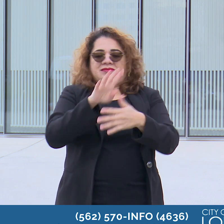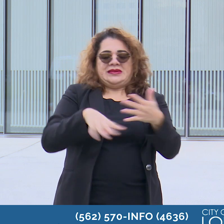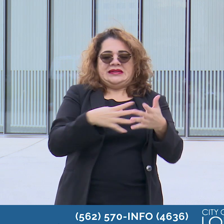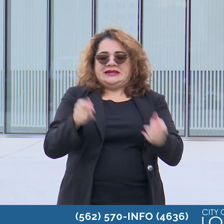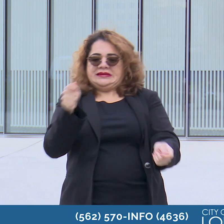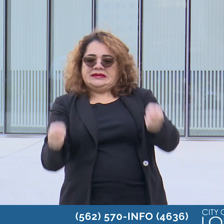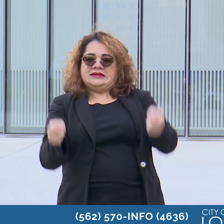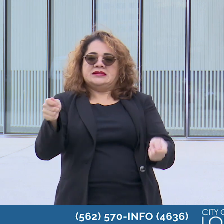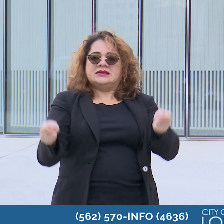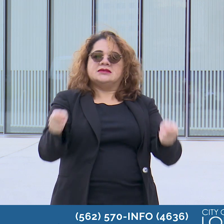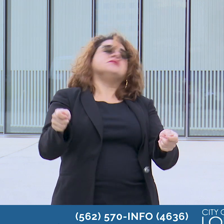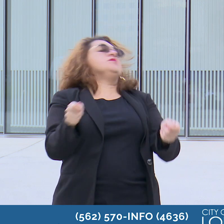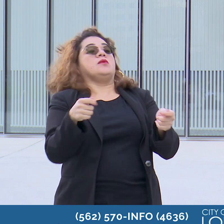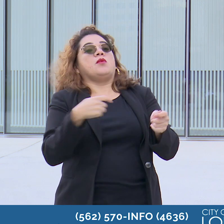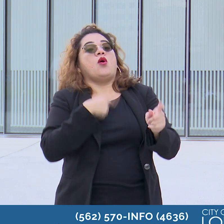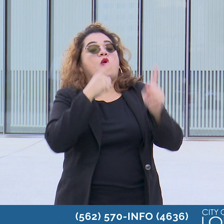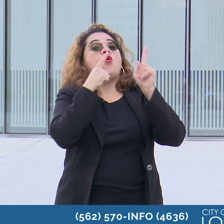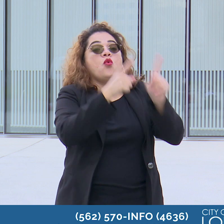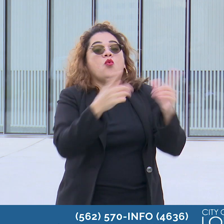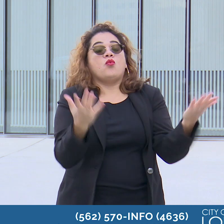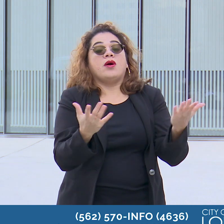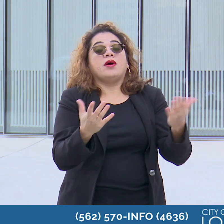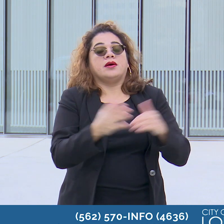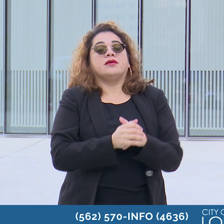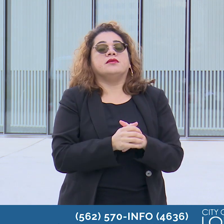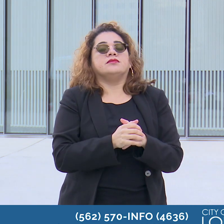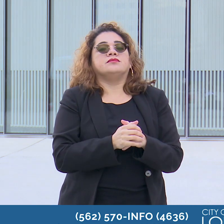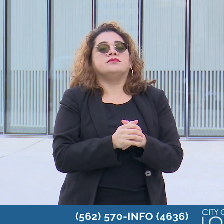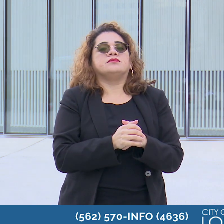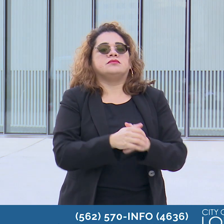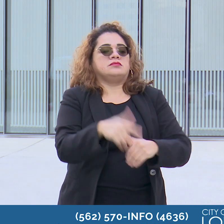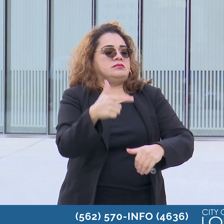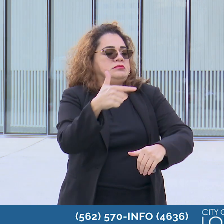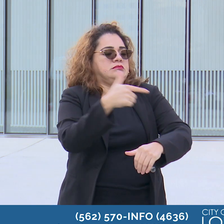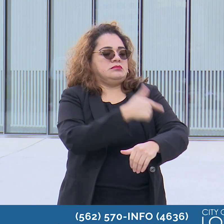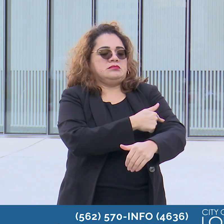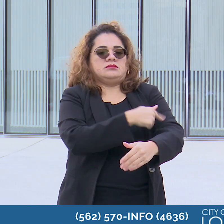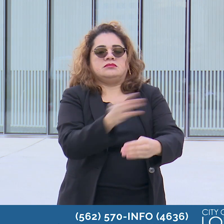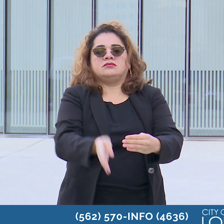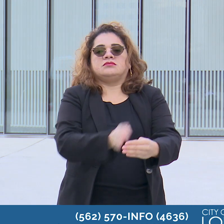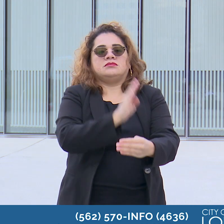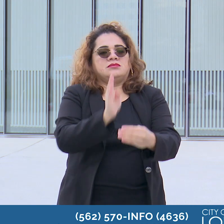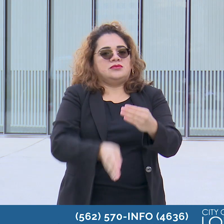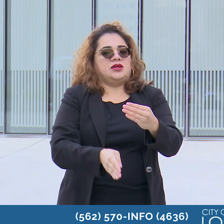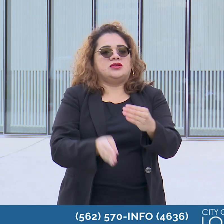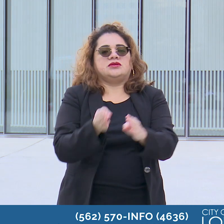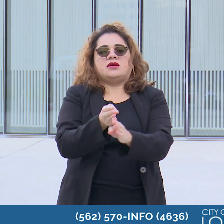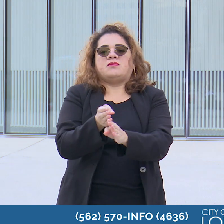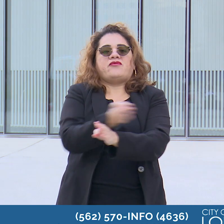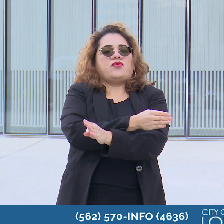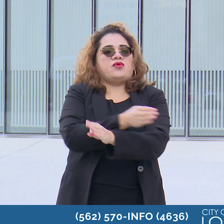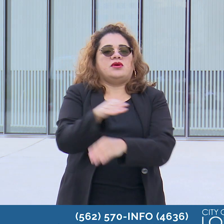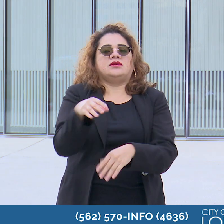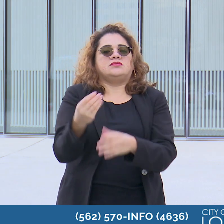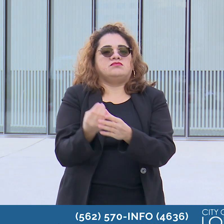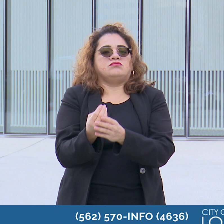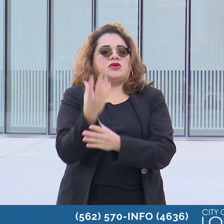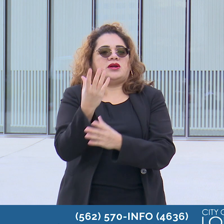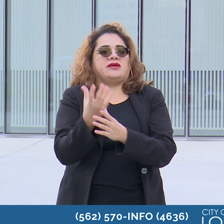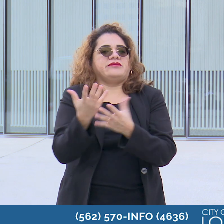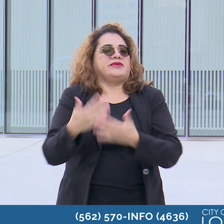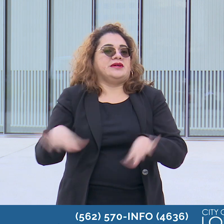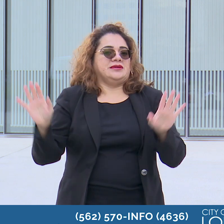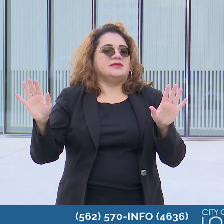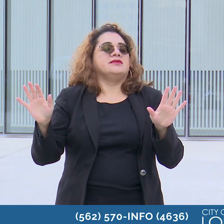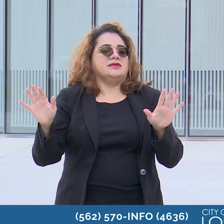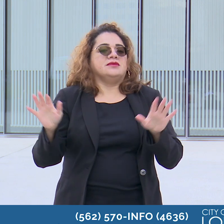that we just described will be vaccinated throughout the spring and we expect and hope